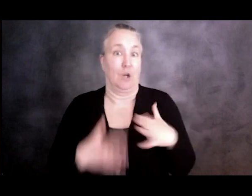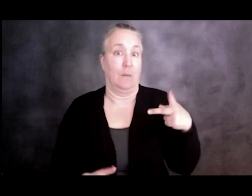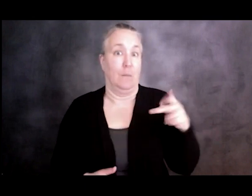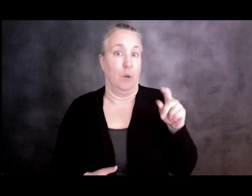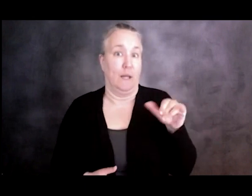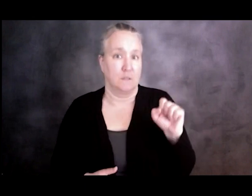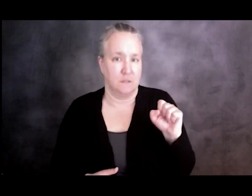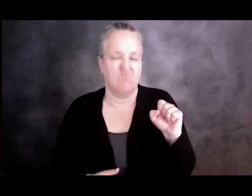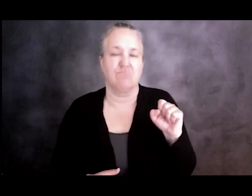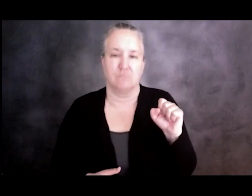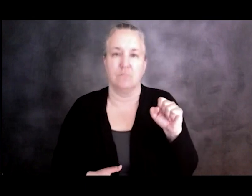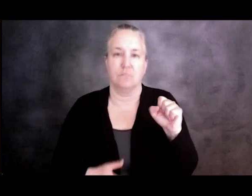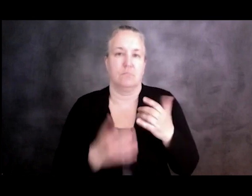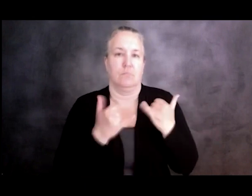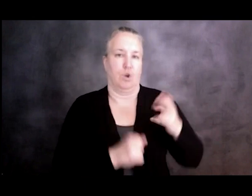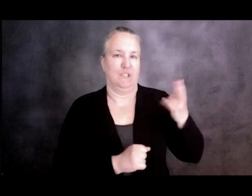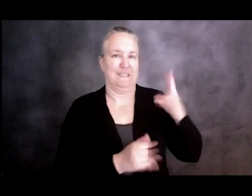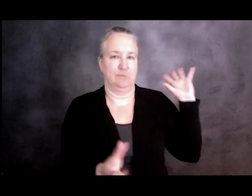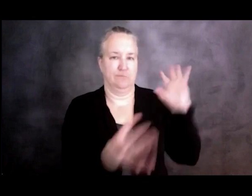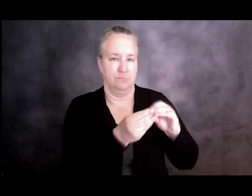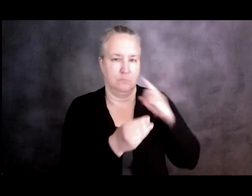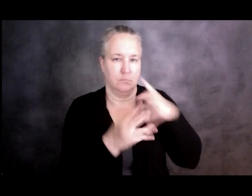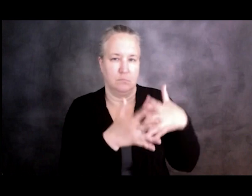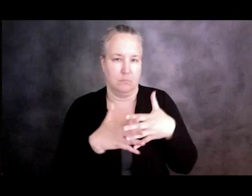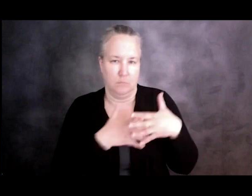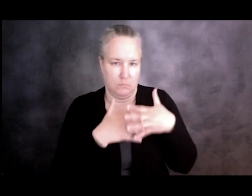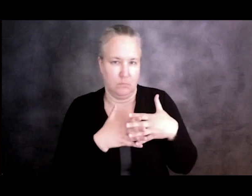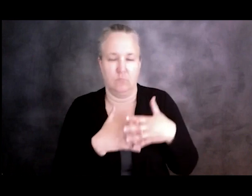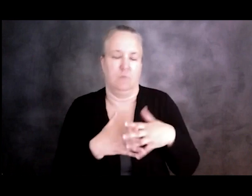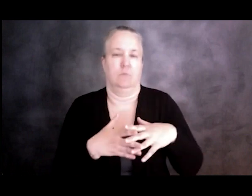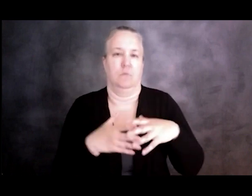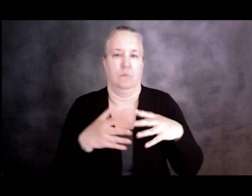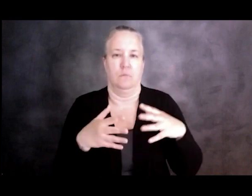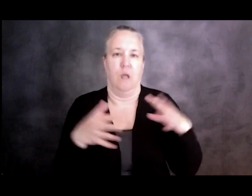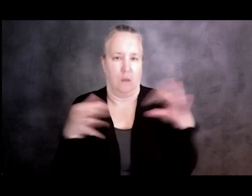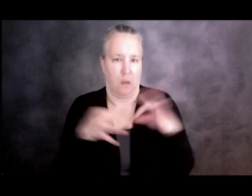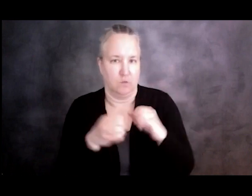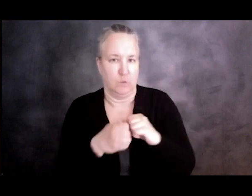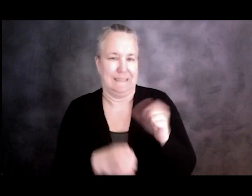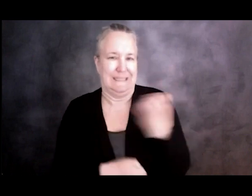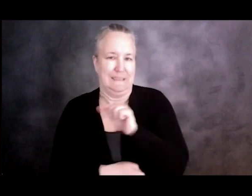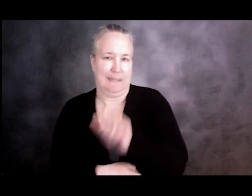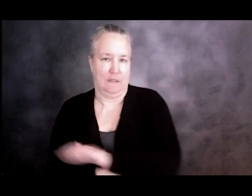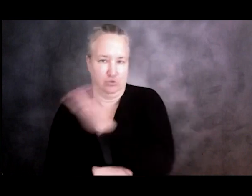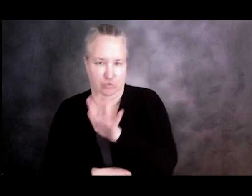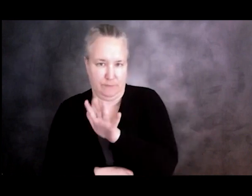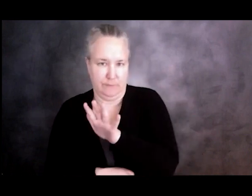which reads a modern history of American literary alliances with East Asia. This book was awarded the Literary Book Award